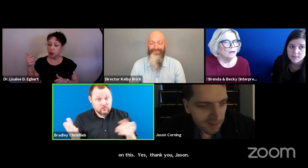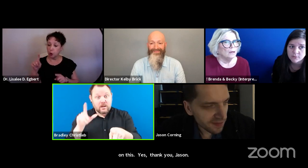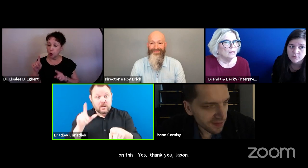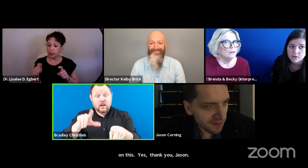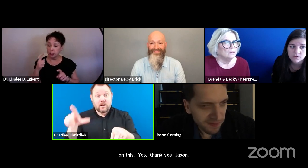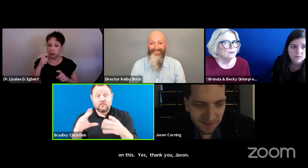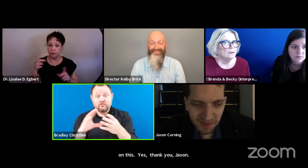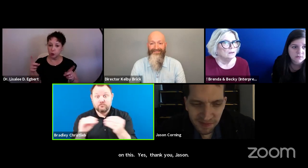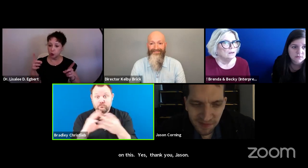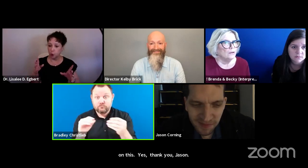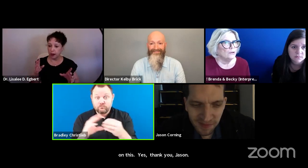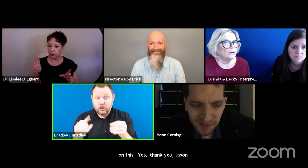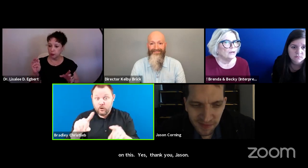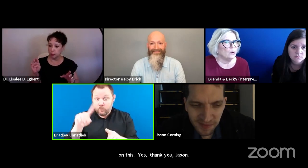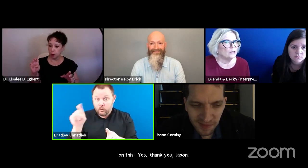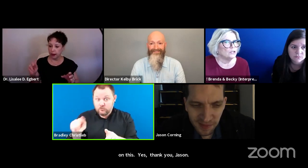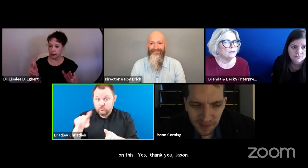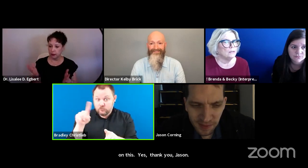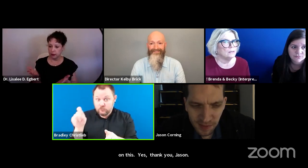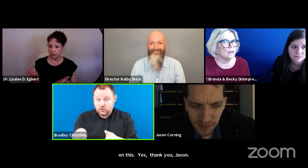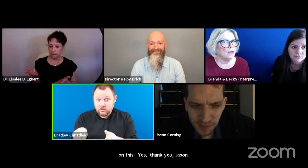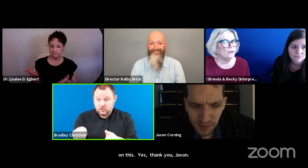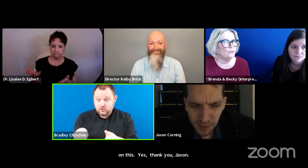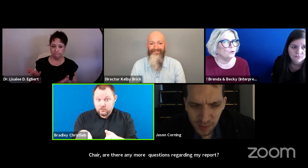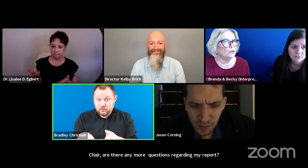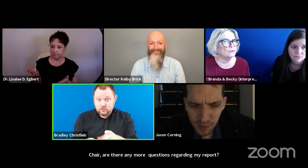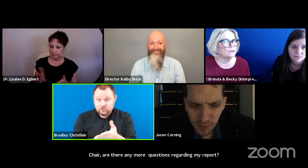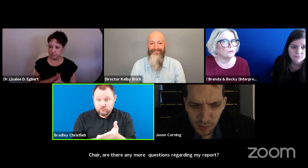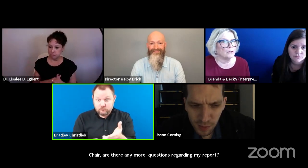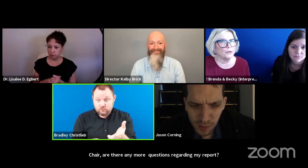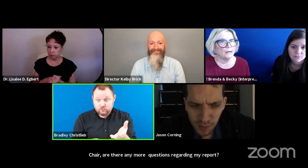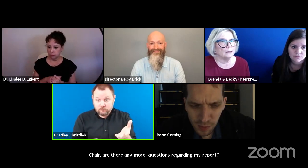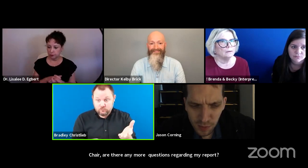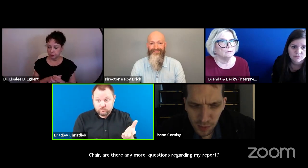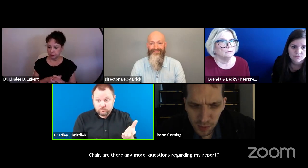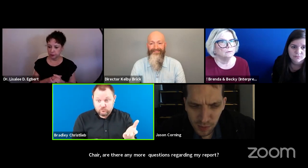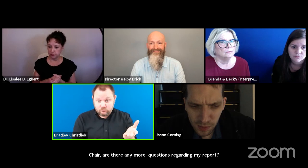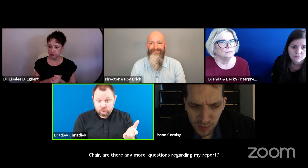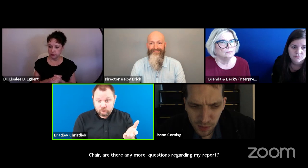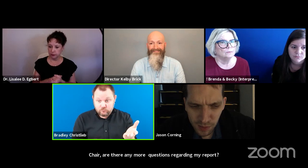Are there any questions for Director Brick?